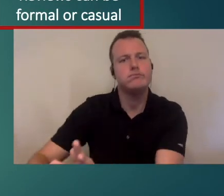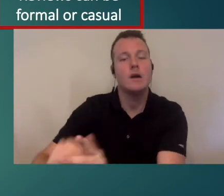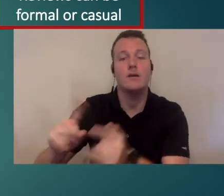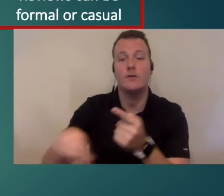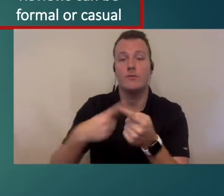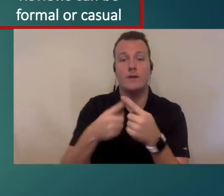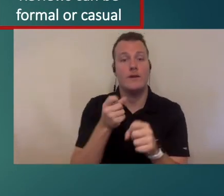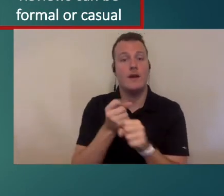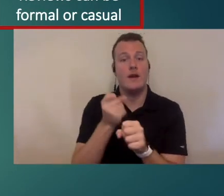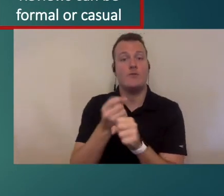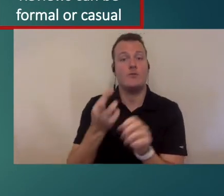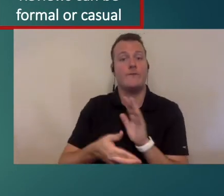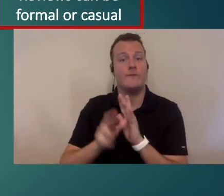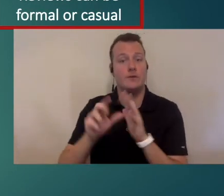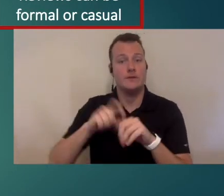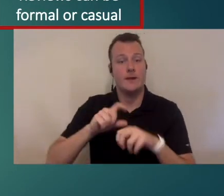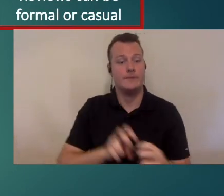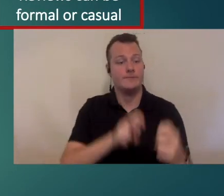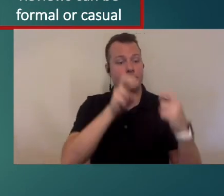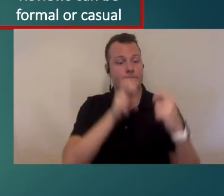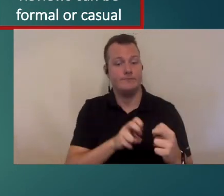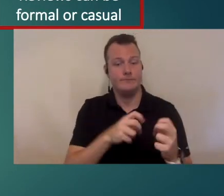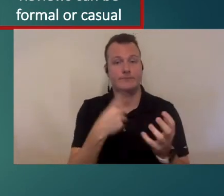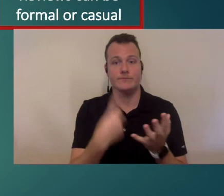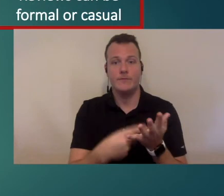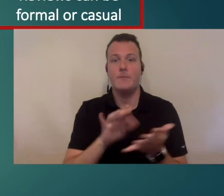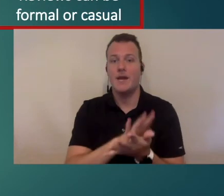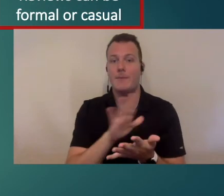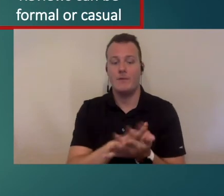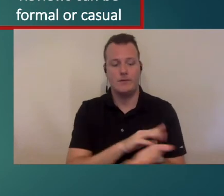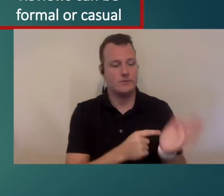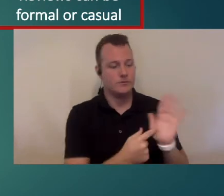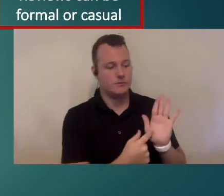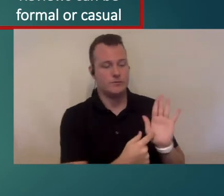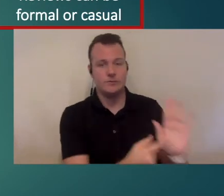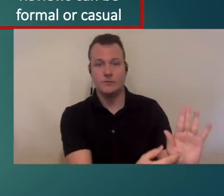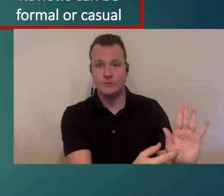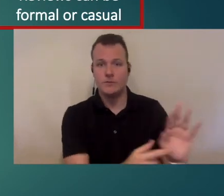everything you've accomplished on paper. Provide it to your supervisor, you know.